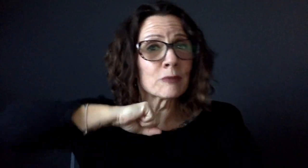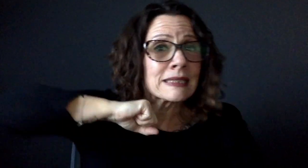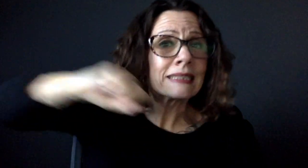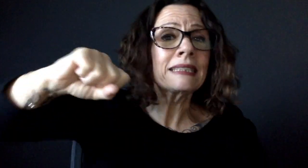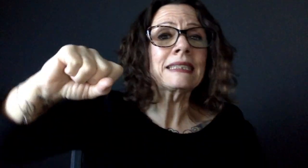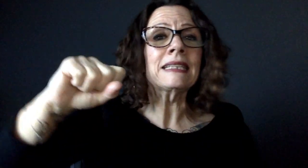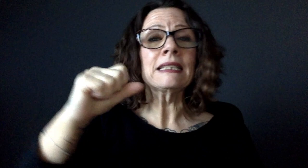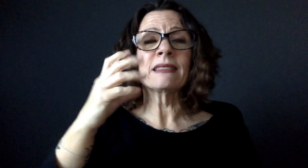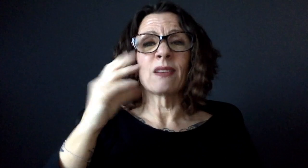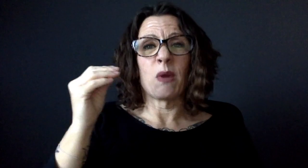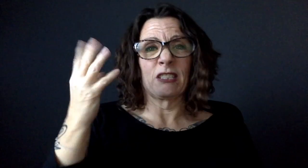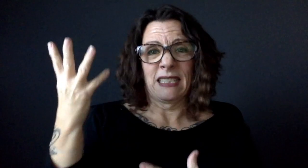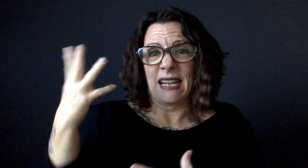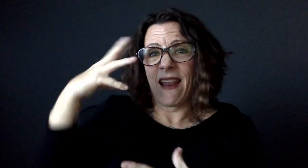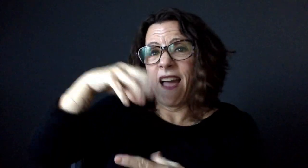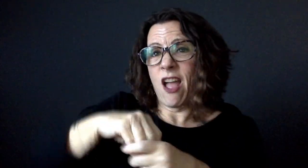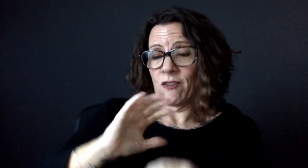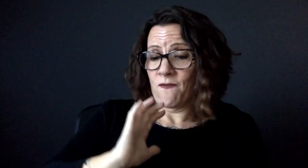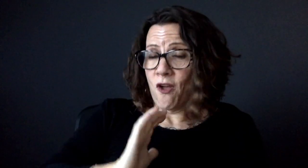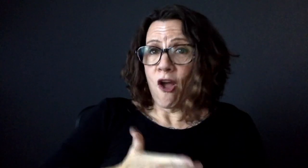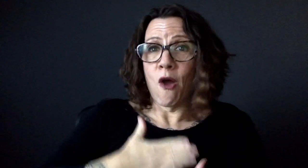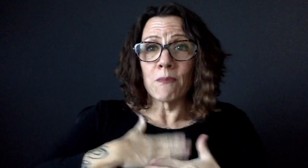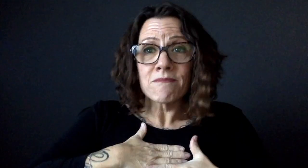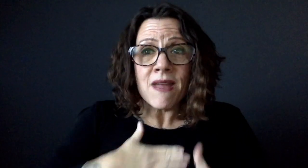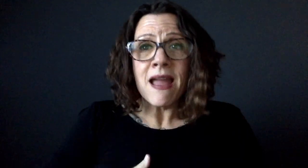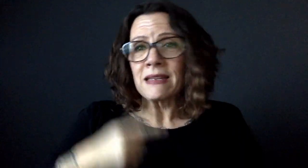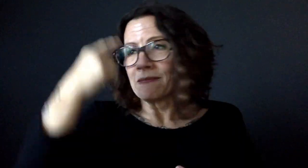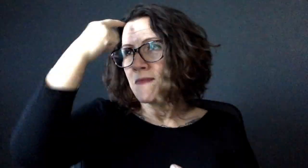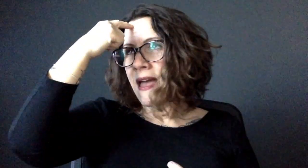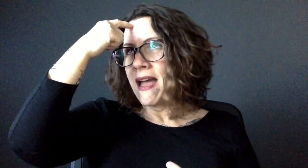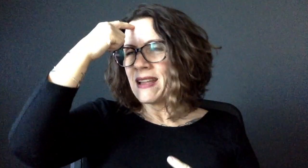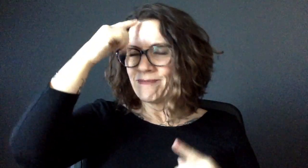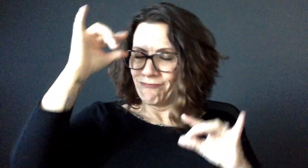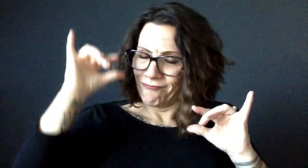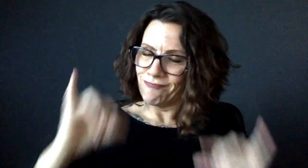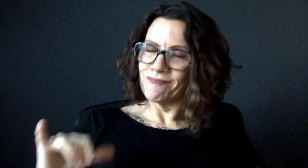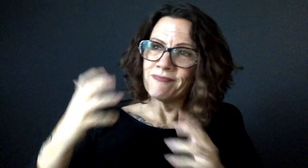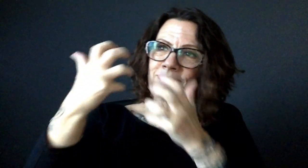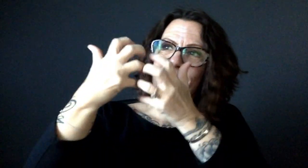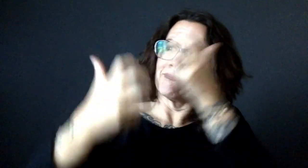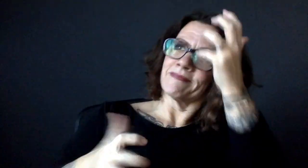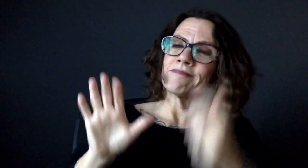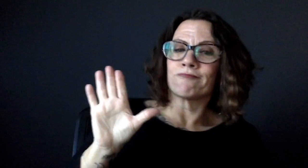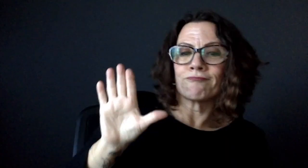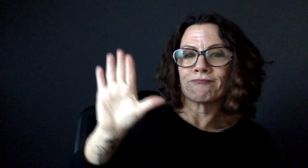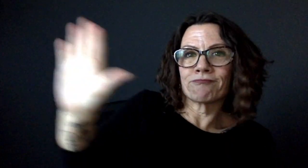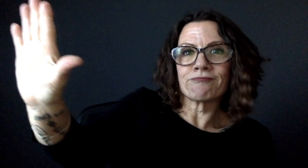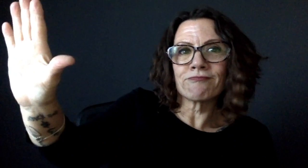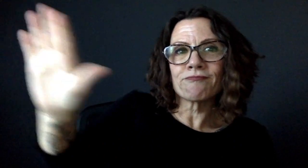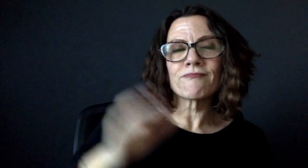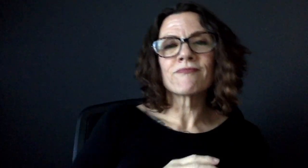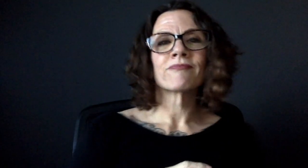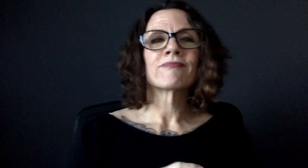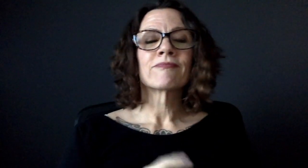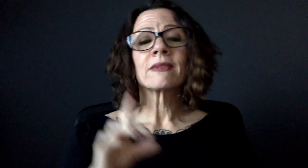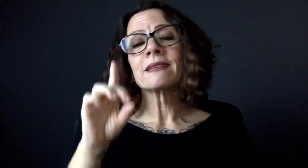resistance which are the inheritance of all of us whose bodies or minds will not conform.